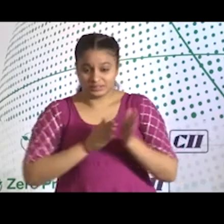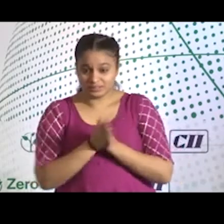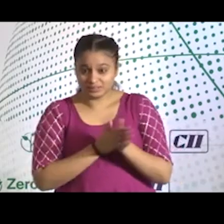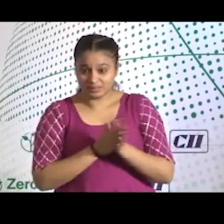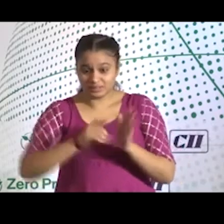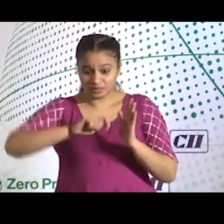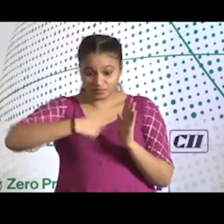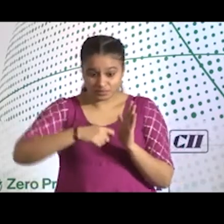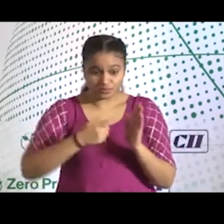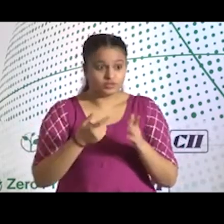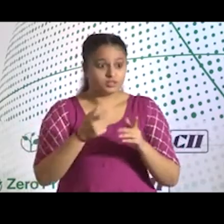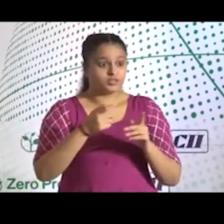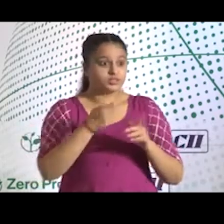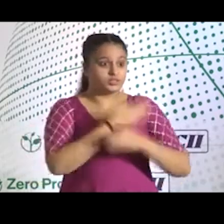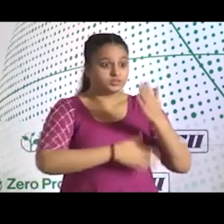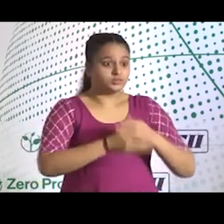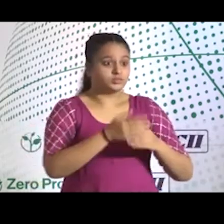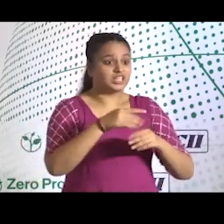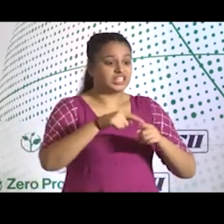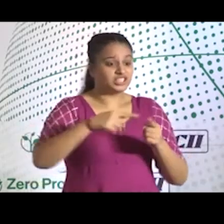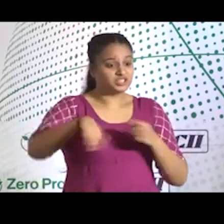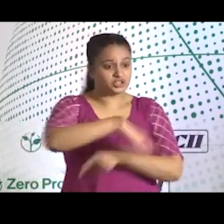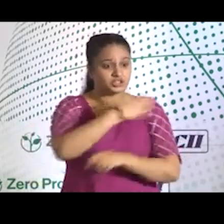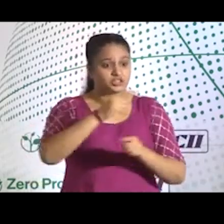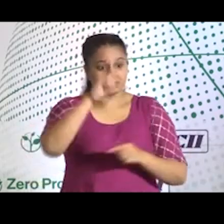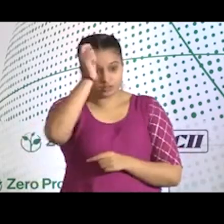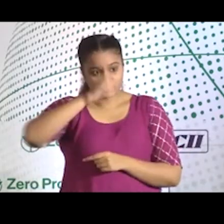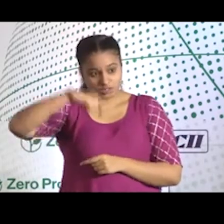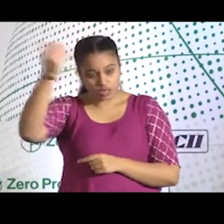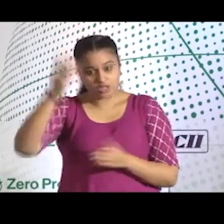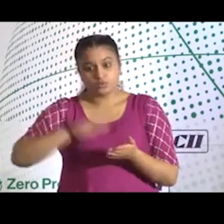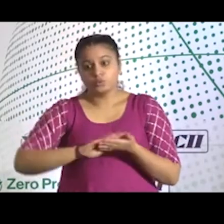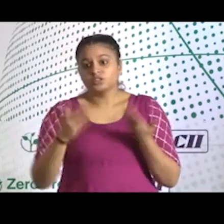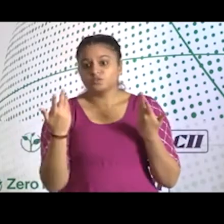especially for the engineering graduates and how, you know, there's 100%